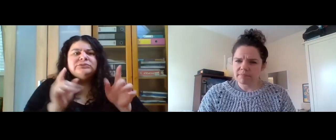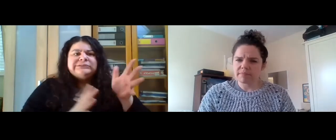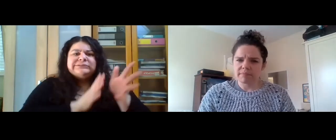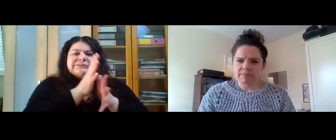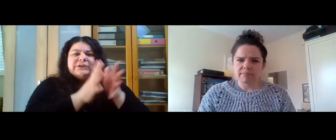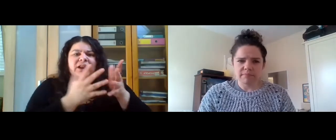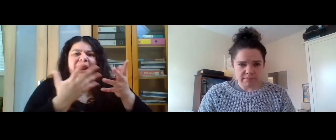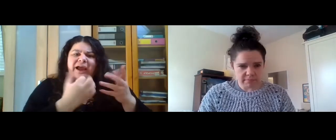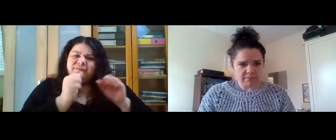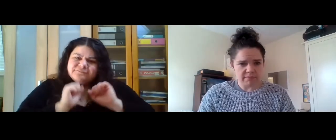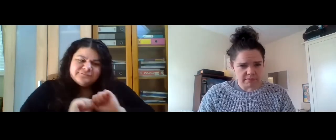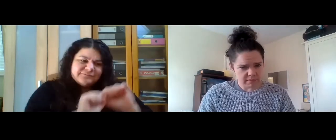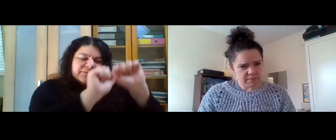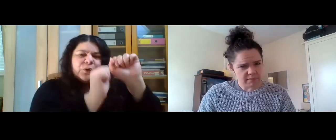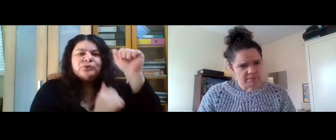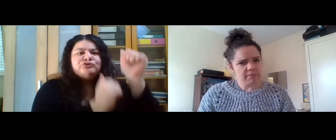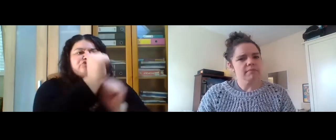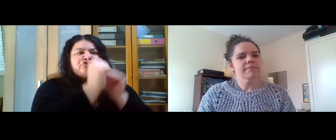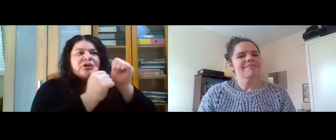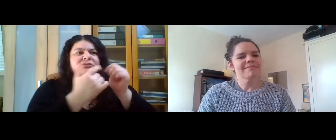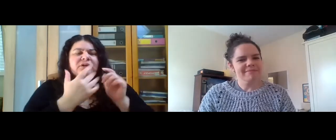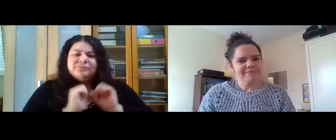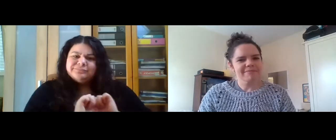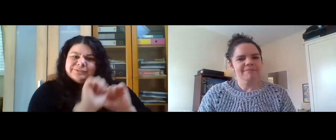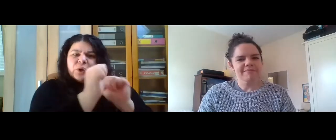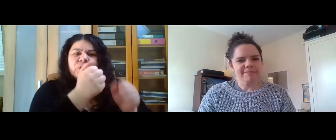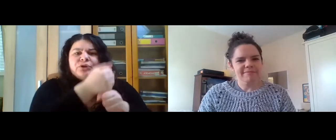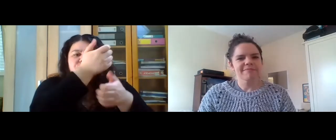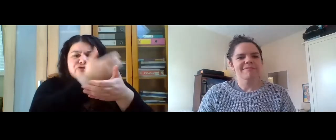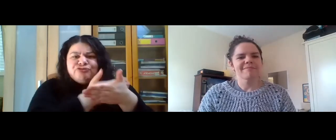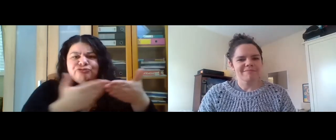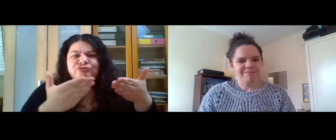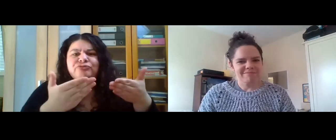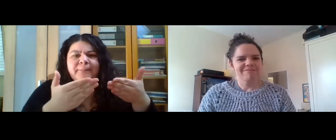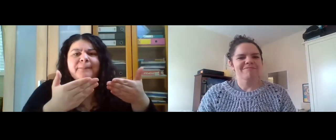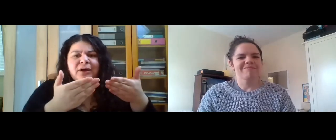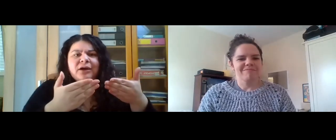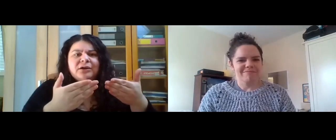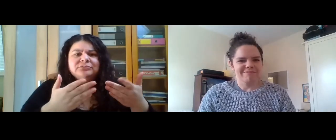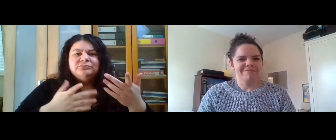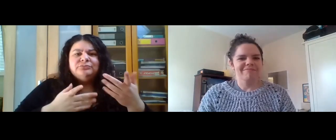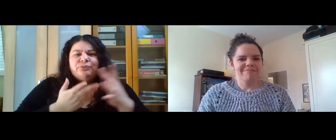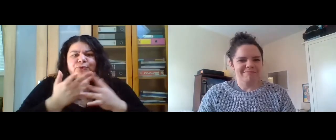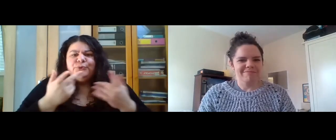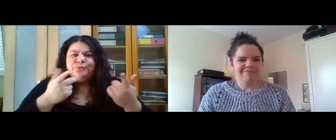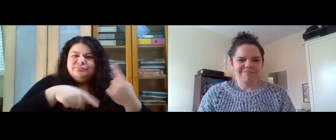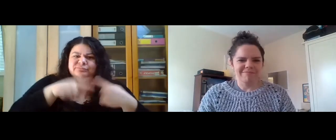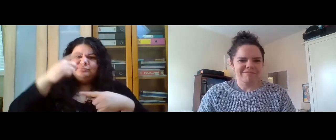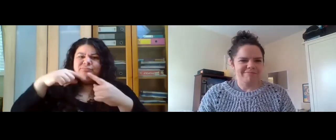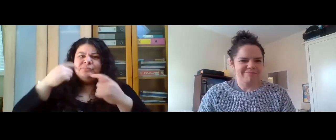Sign language has it's own structure, it's own grammar displayed through facial expressions,